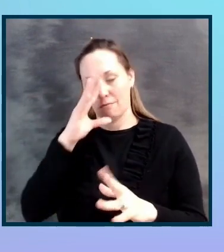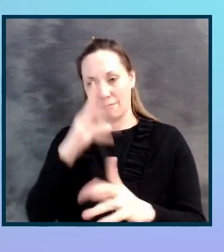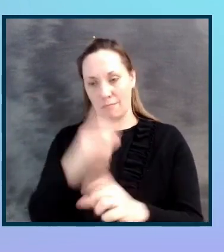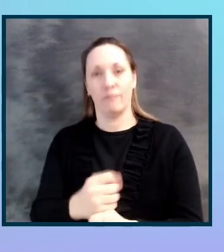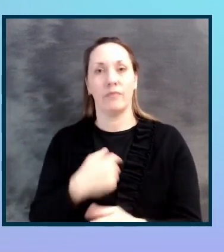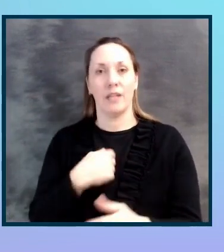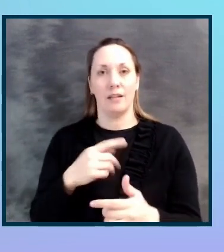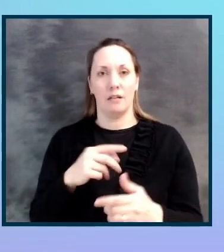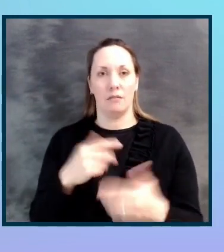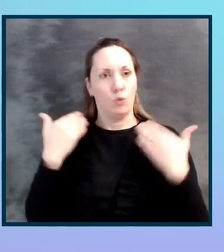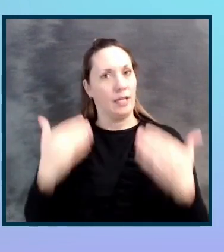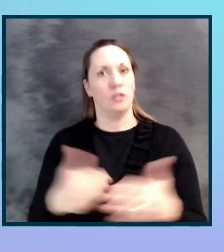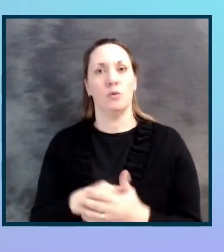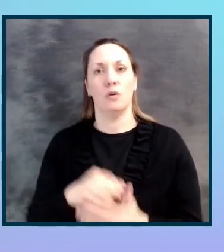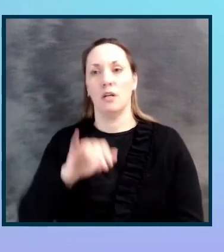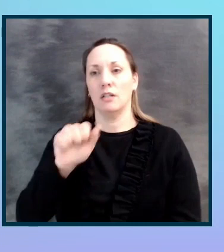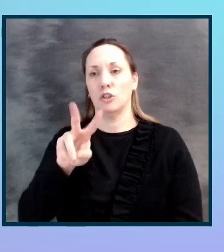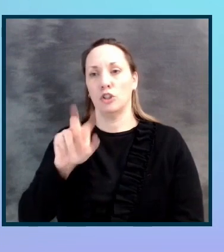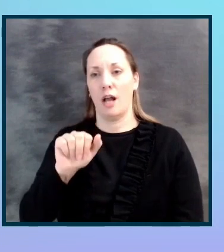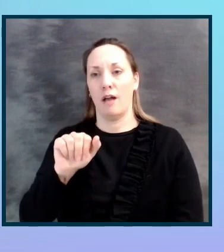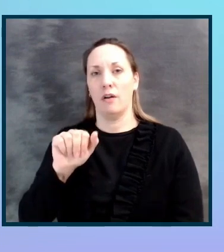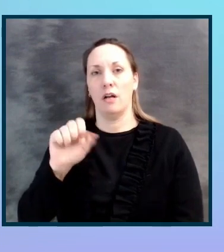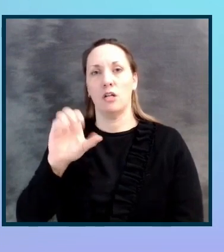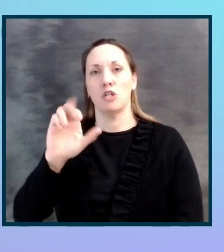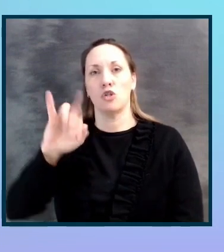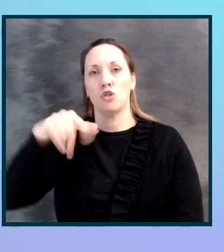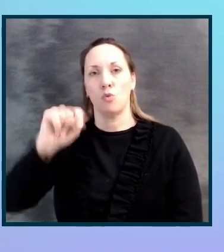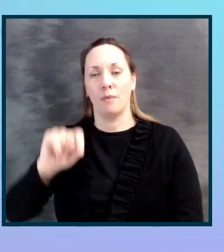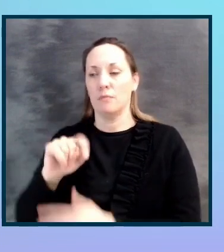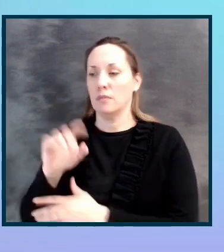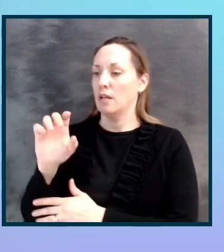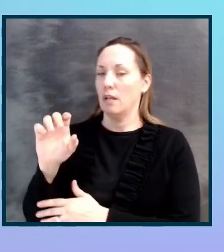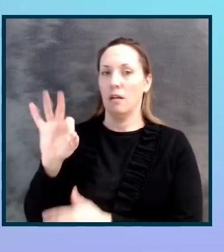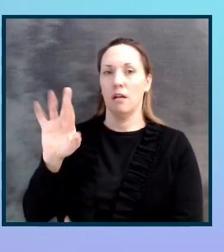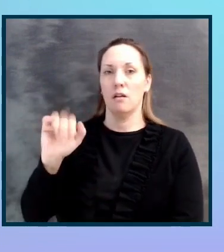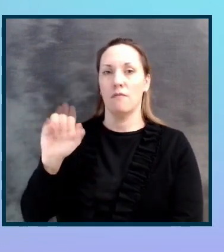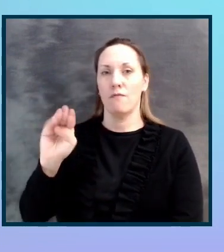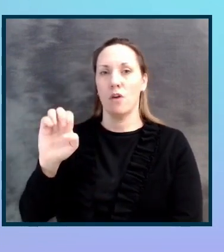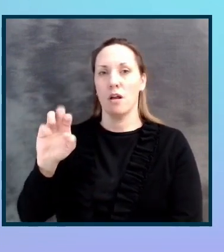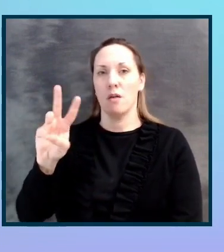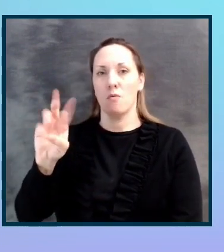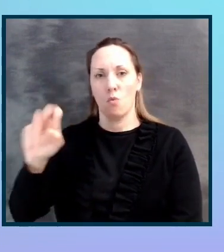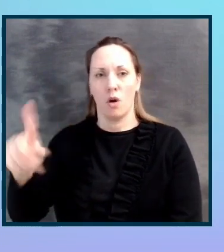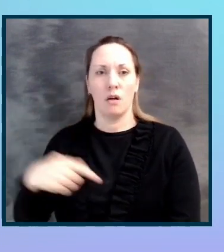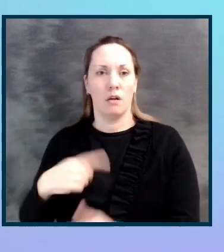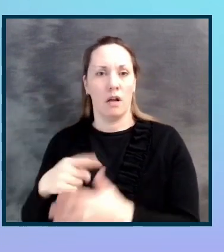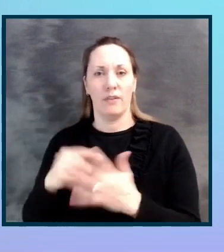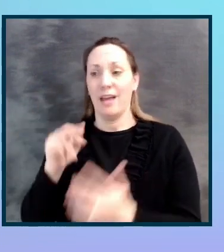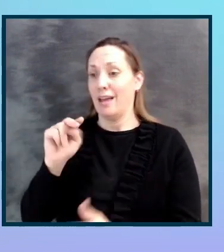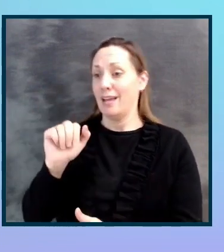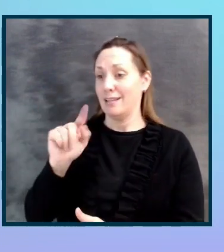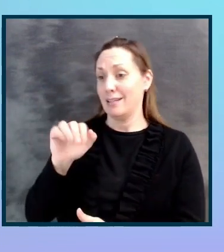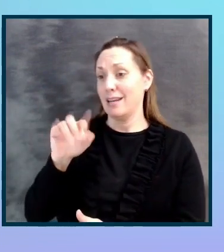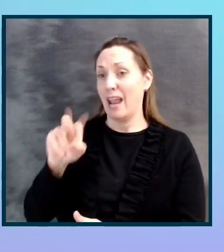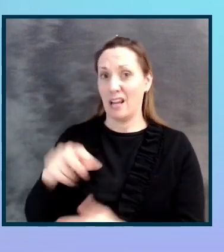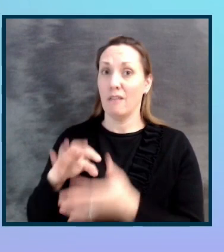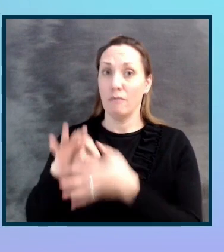So like JavaScript framework CI/CD stuff. And then native side of things has been my jam from accessibility perspective.